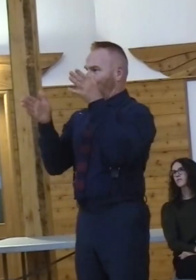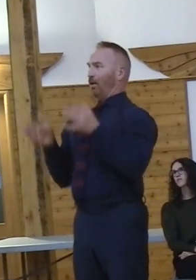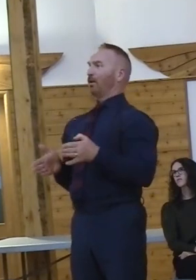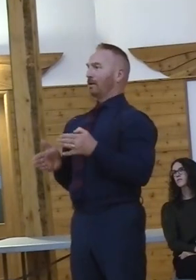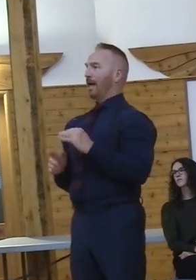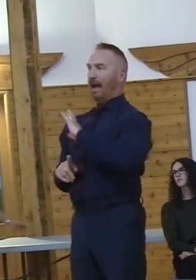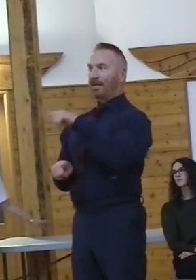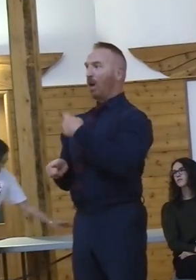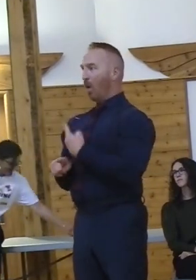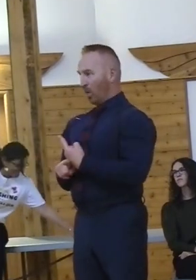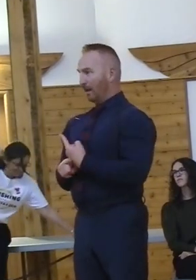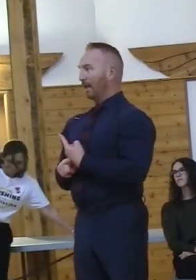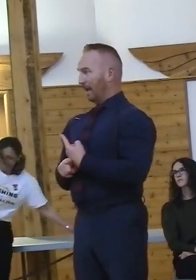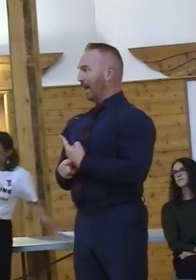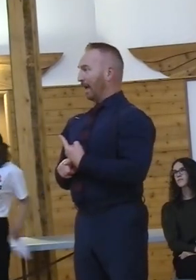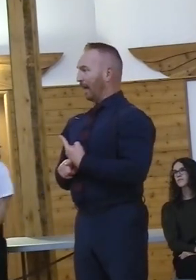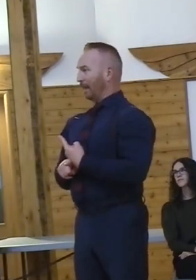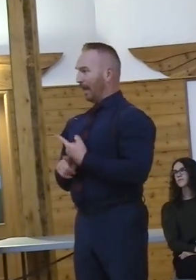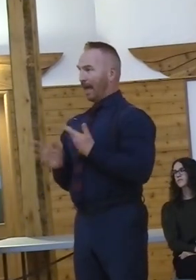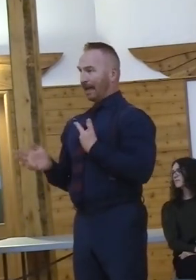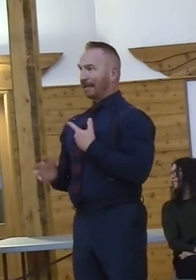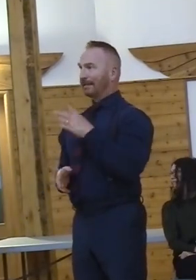openly disabled person in the room.